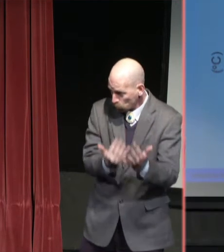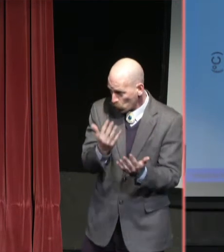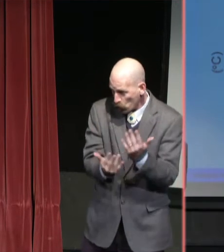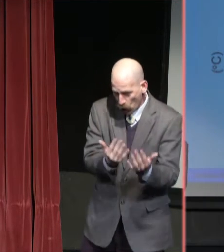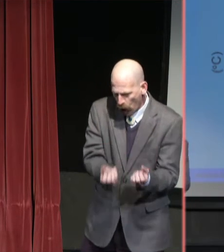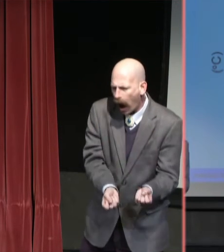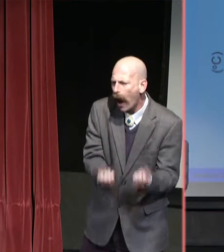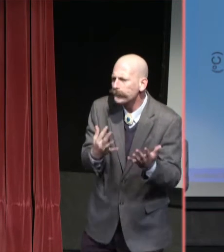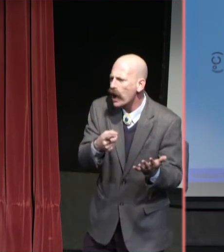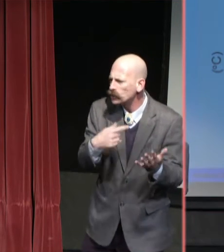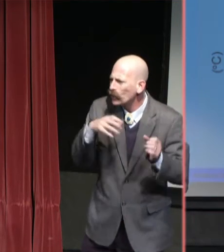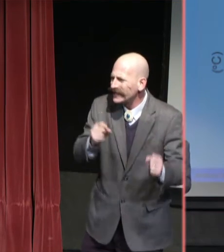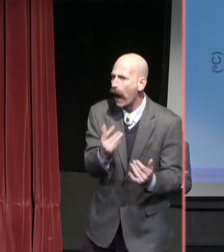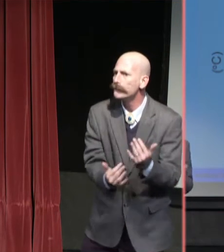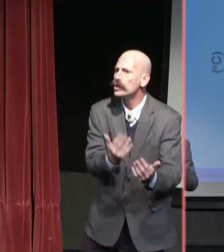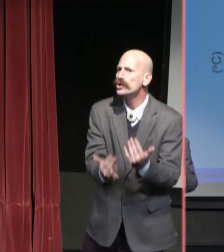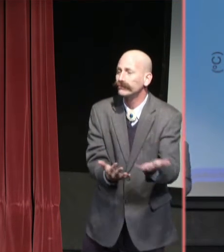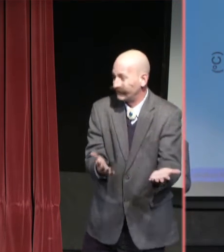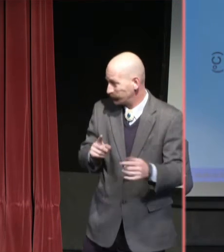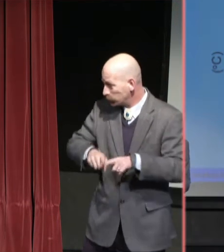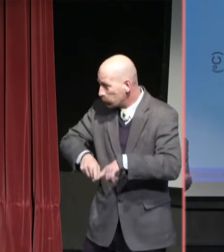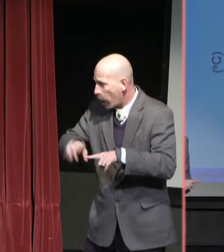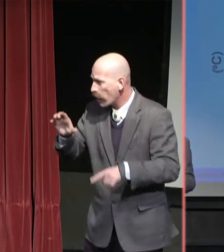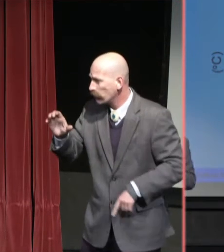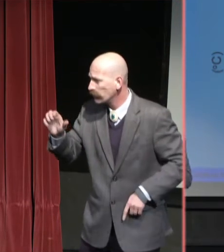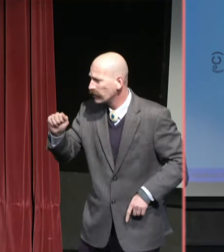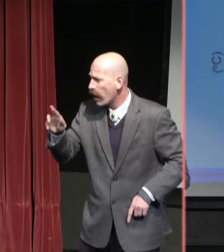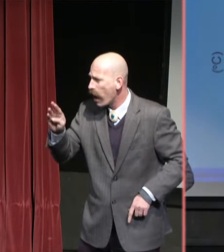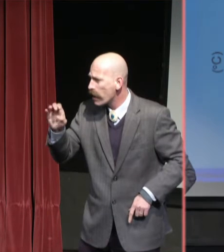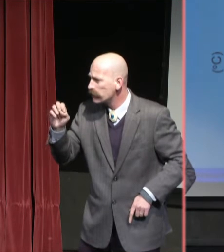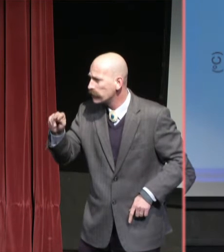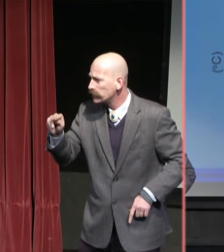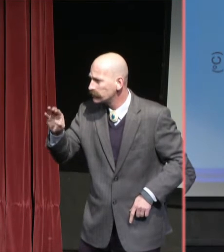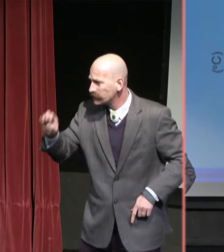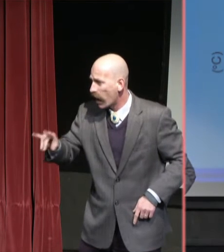We do not understand how the Earth is responding to the changes we are making.